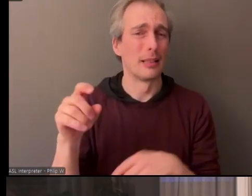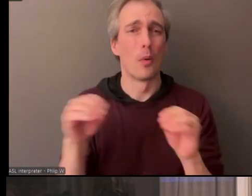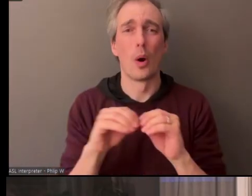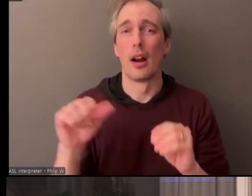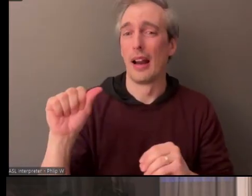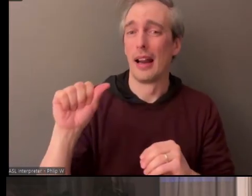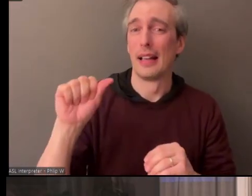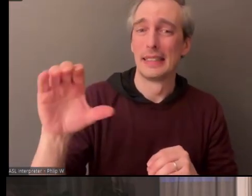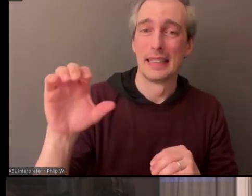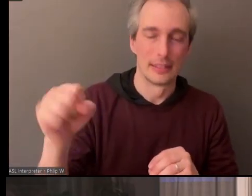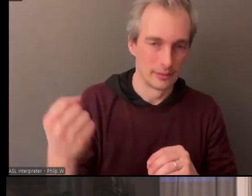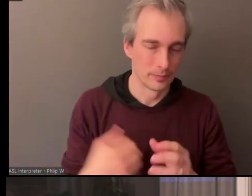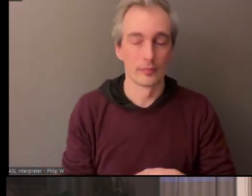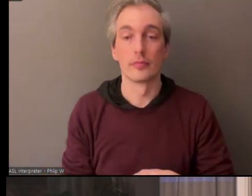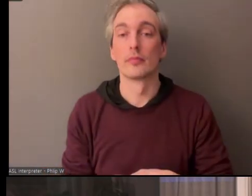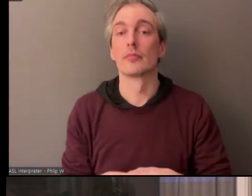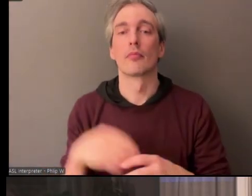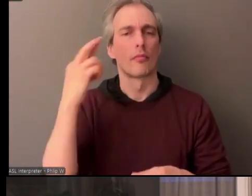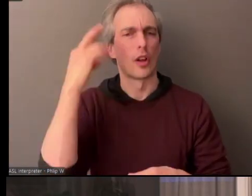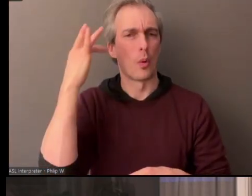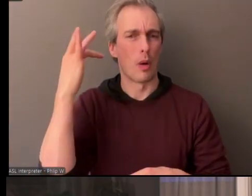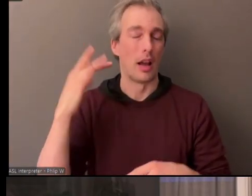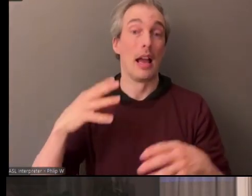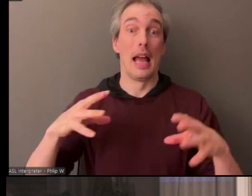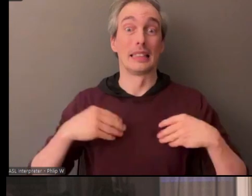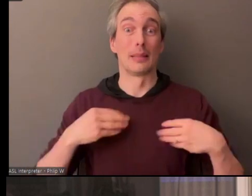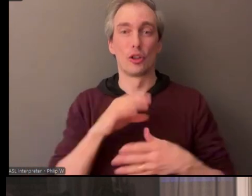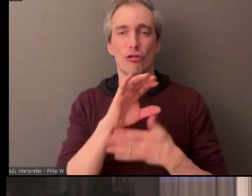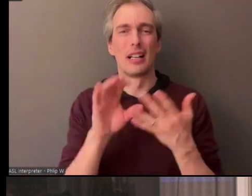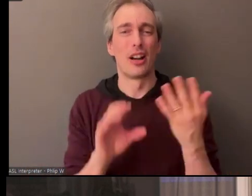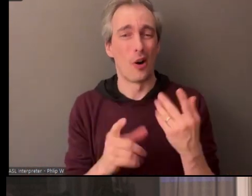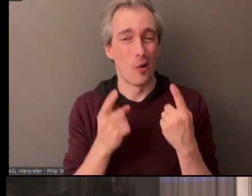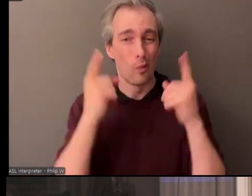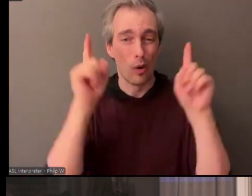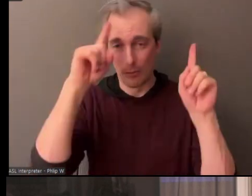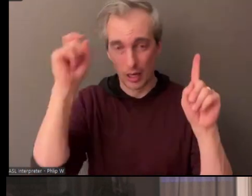work is because it forces people to communicate in a very testable way.